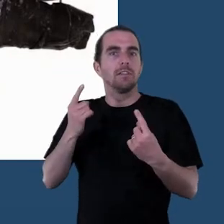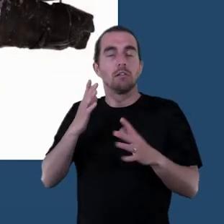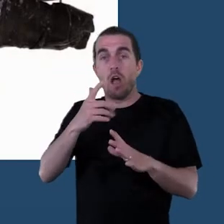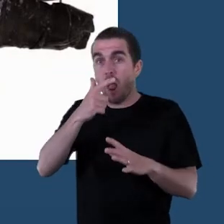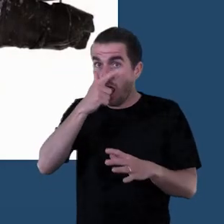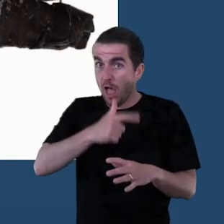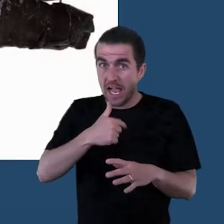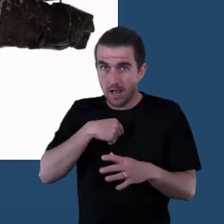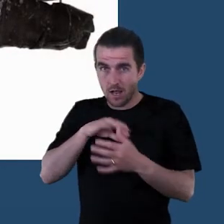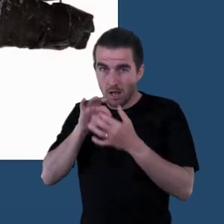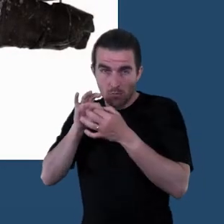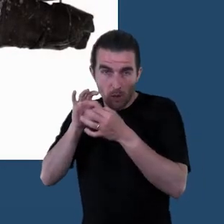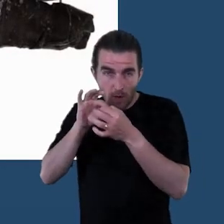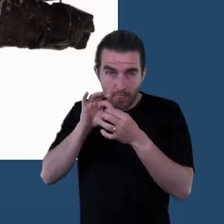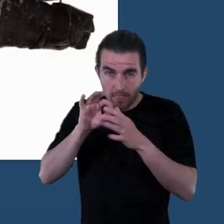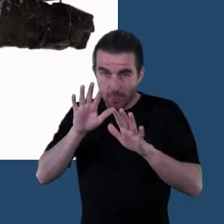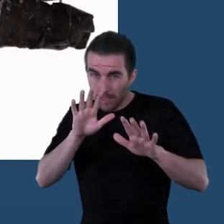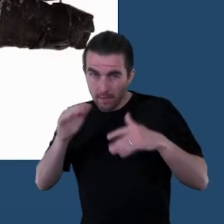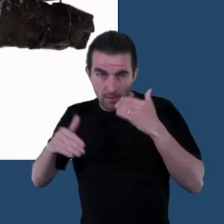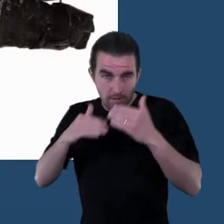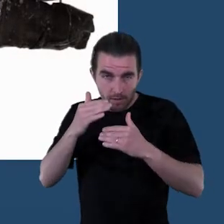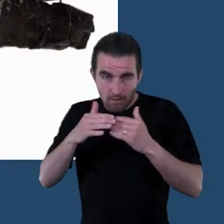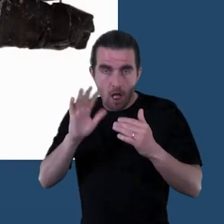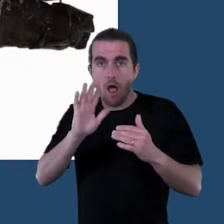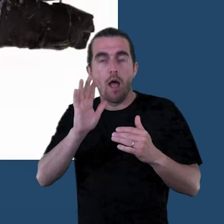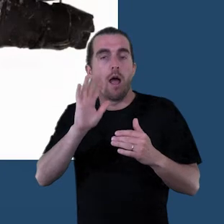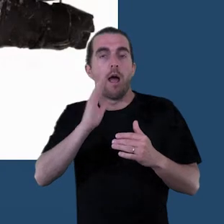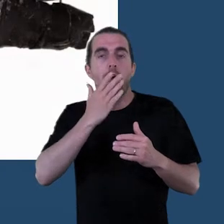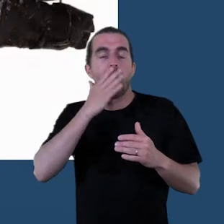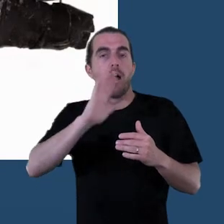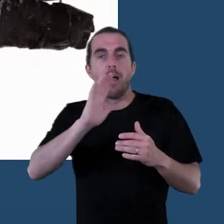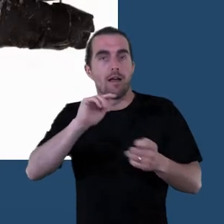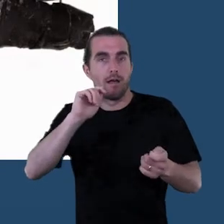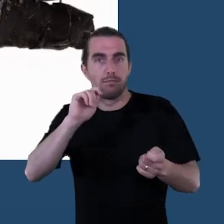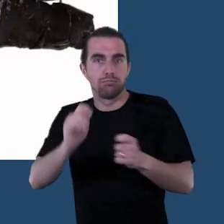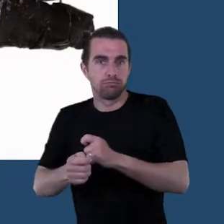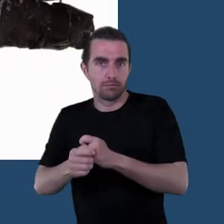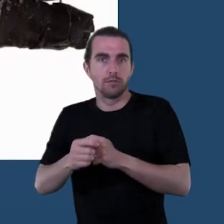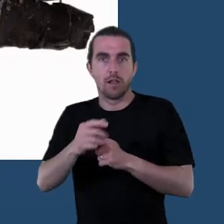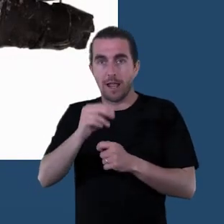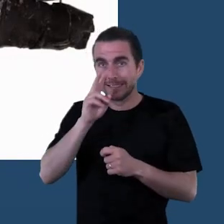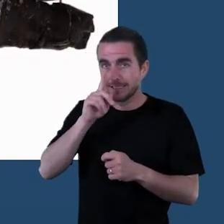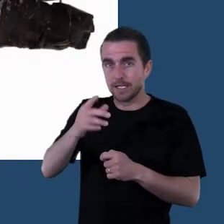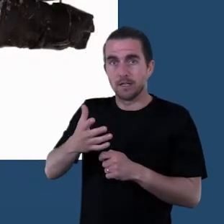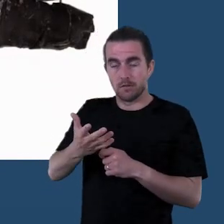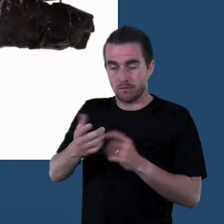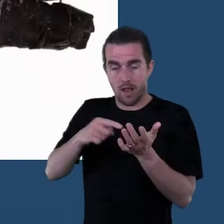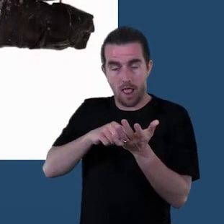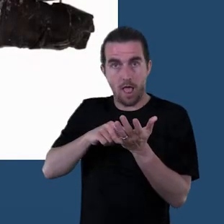And so I was lucky enough to work on them, on a project to actually transform what you can see now on the left-hand side